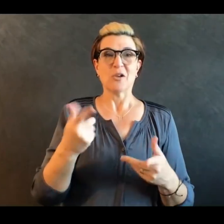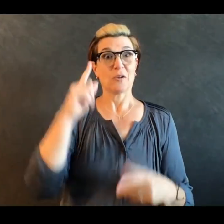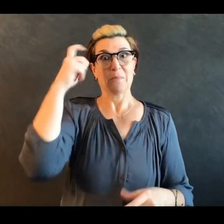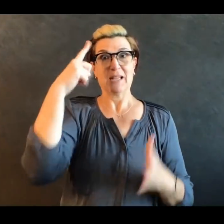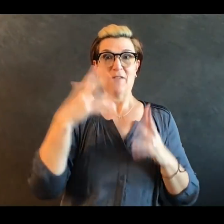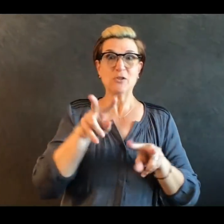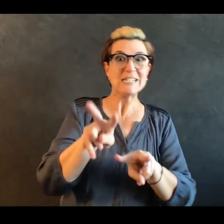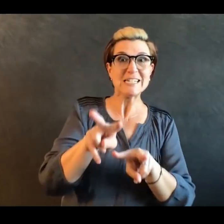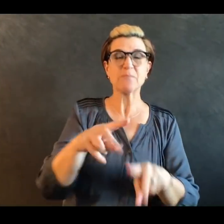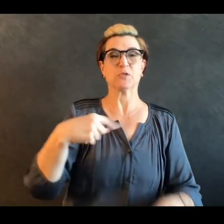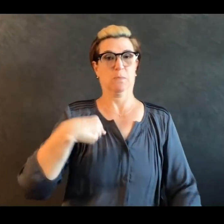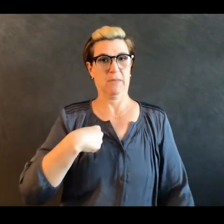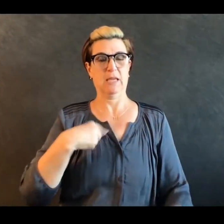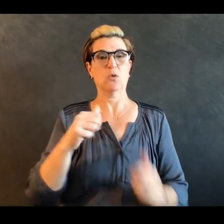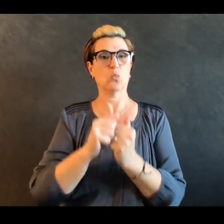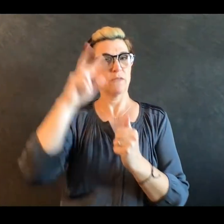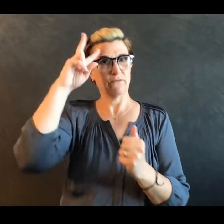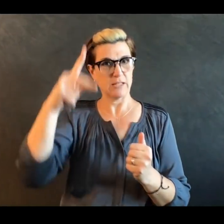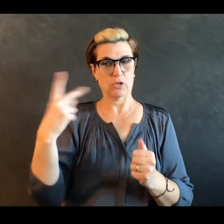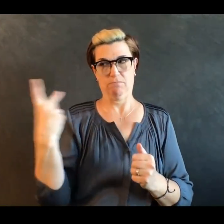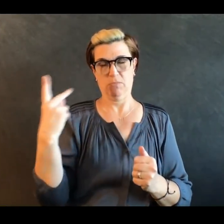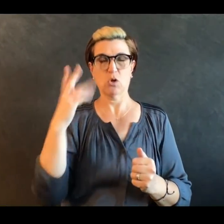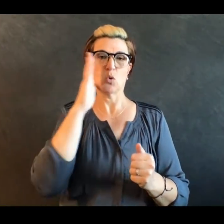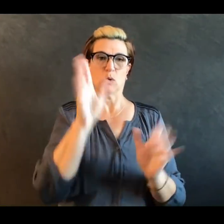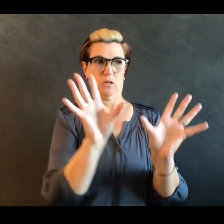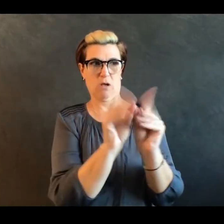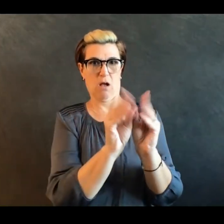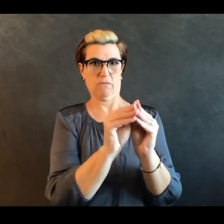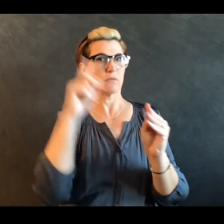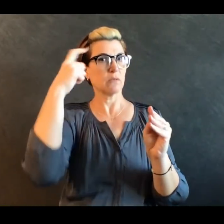speaking with the governors tomorrow we'll be discussing procedures today I